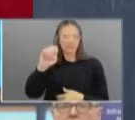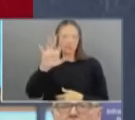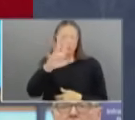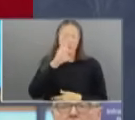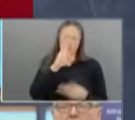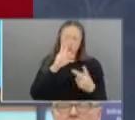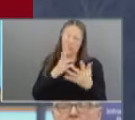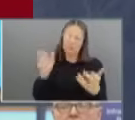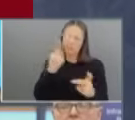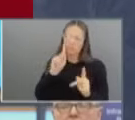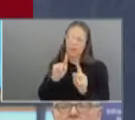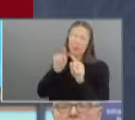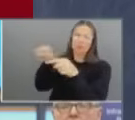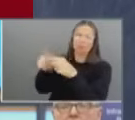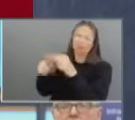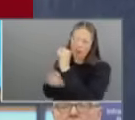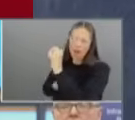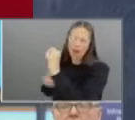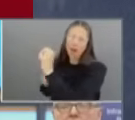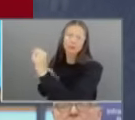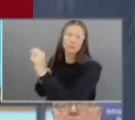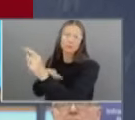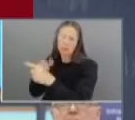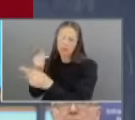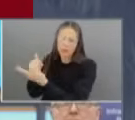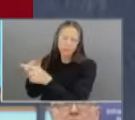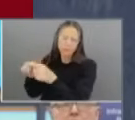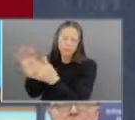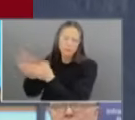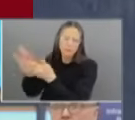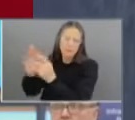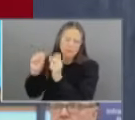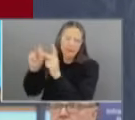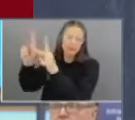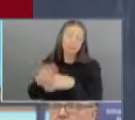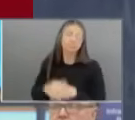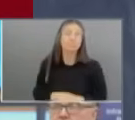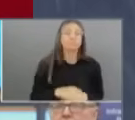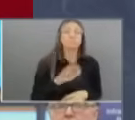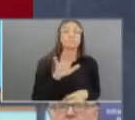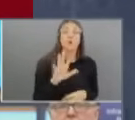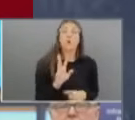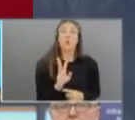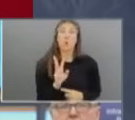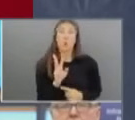SO IF YOU ARE IN ONE OF THOSE COUNTIES, YOU’RE GOING TO SEE MORE CUT AND TOSS TEAMS TODAY.